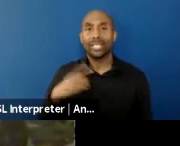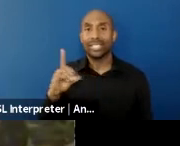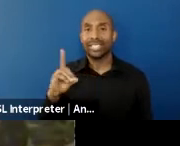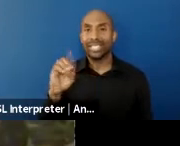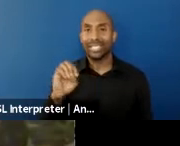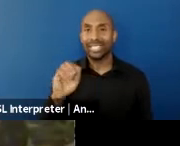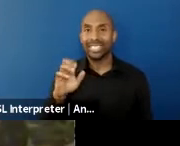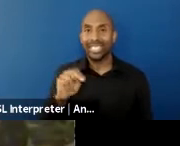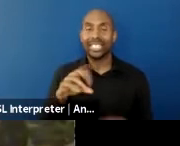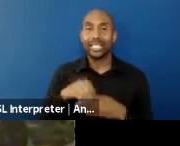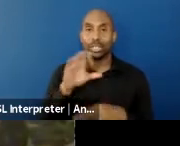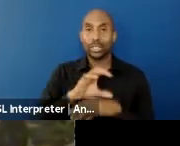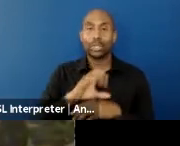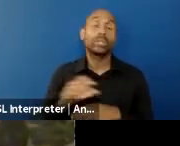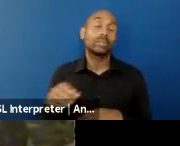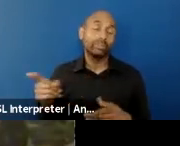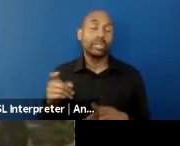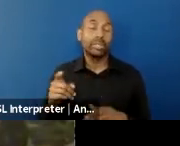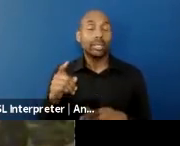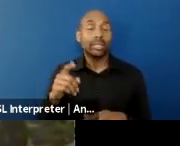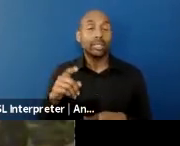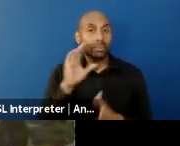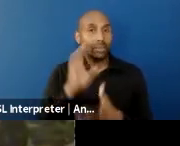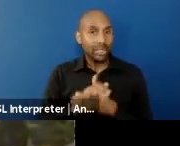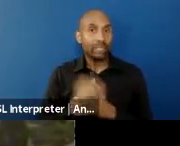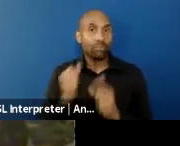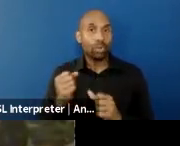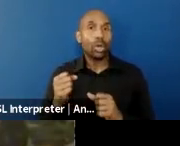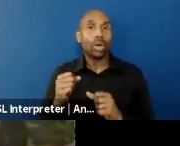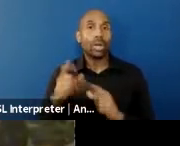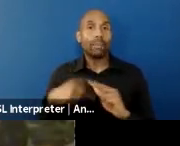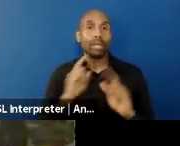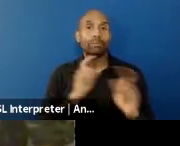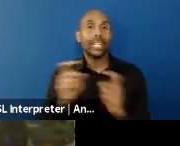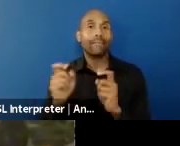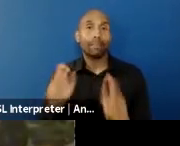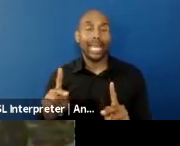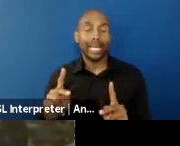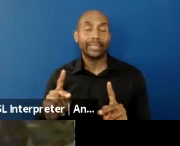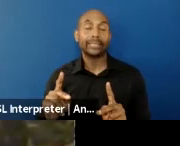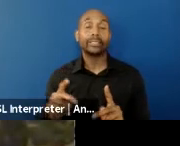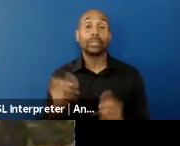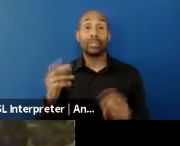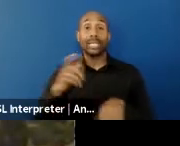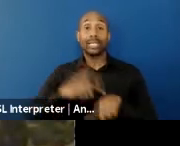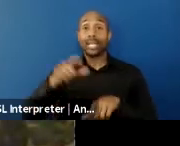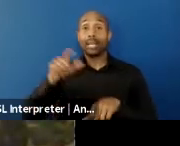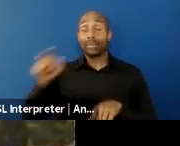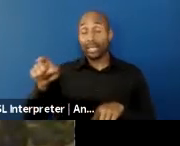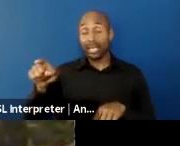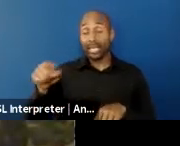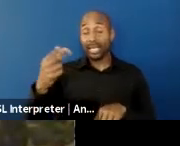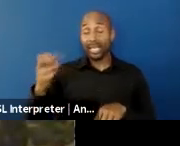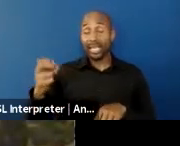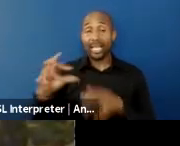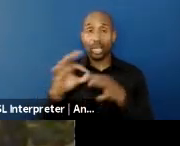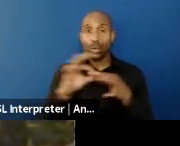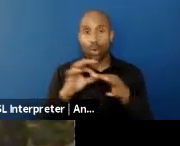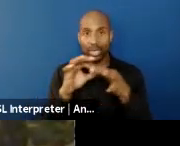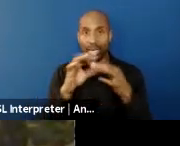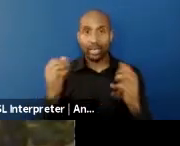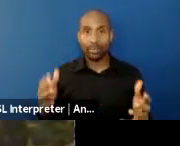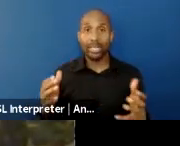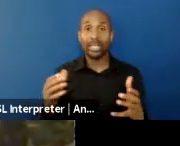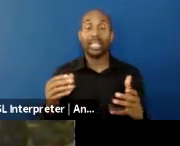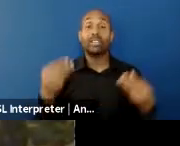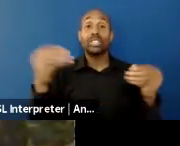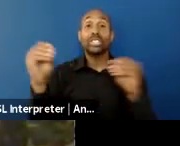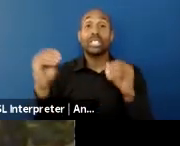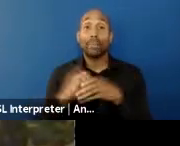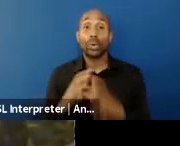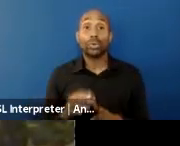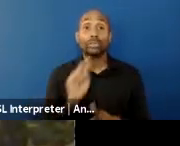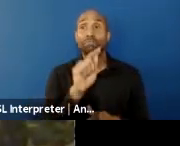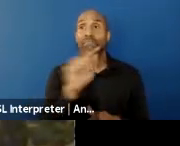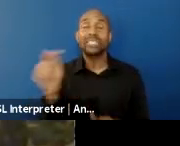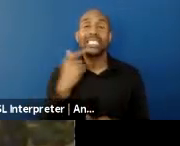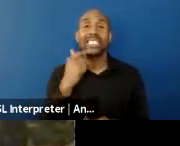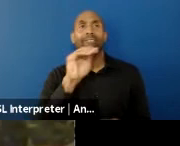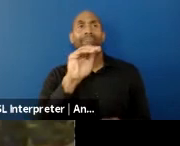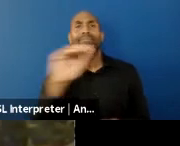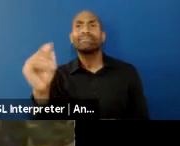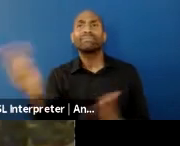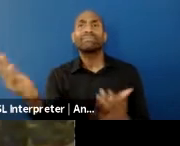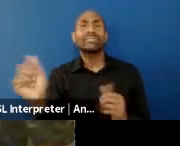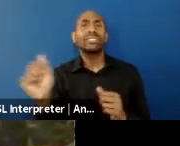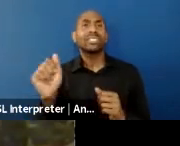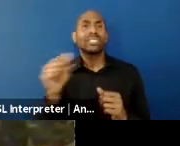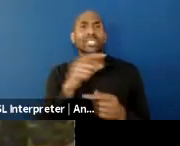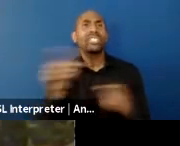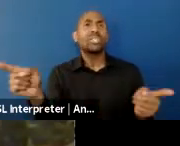He coordinated with so many of the shop owners and said hey, you all throw away about 3-4